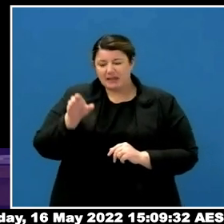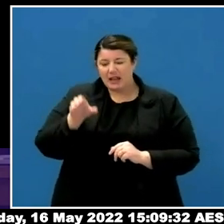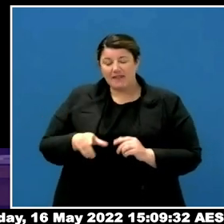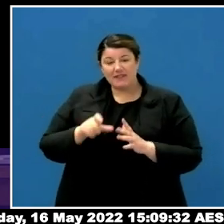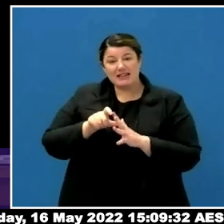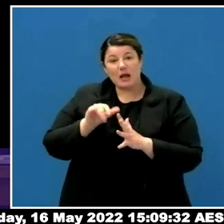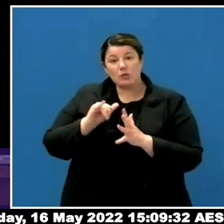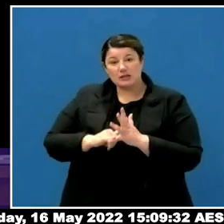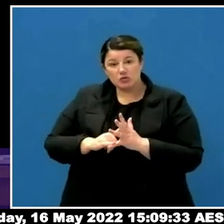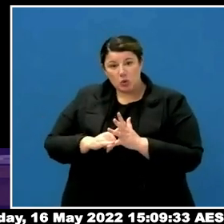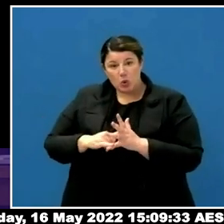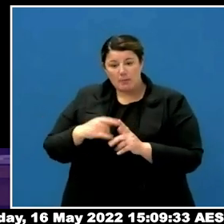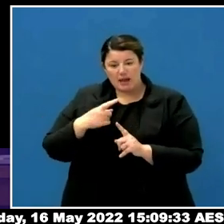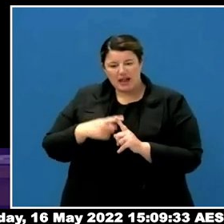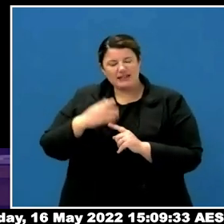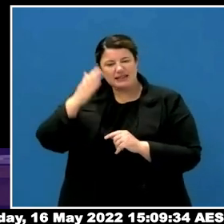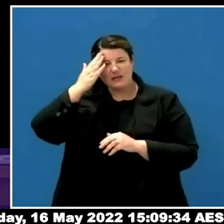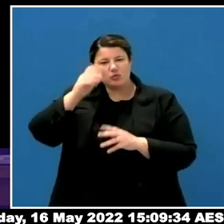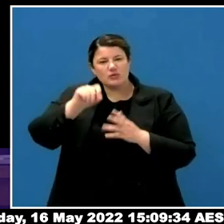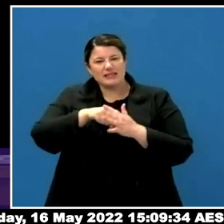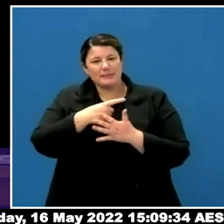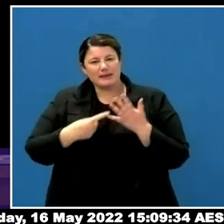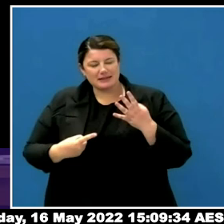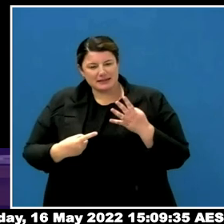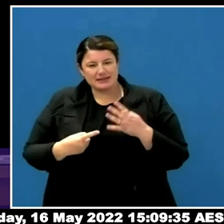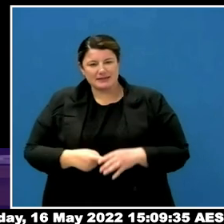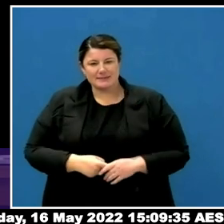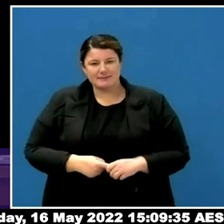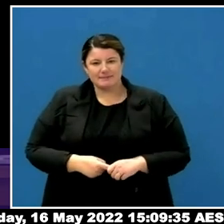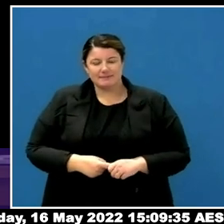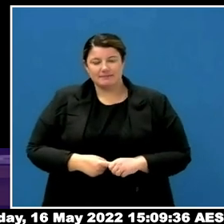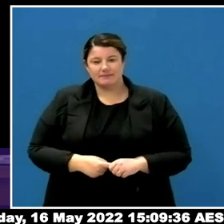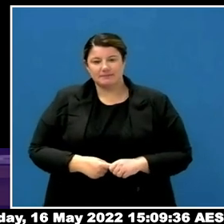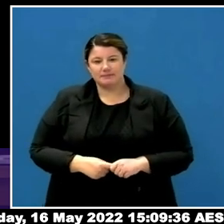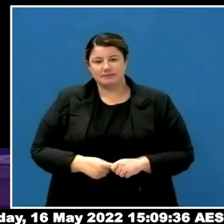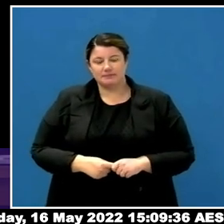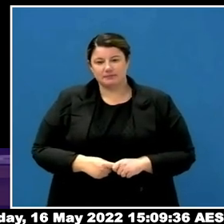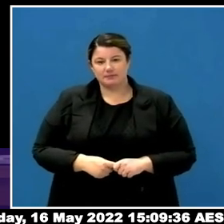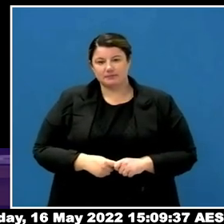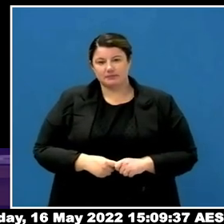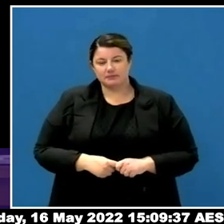And I think earlier in opening, Senior Counsel referred to him using a PEG feed.